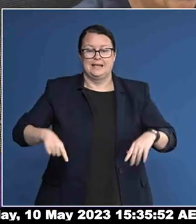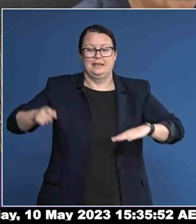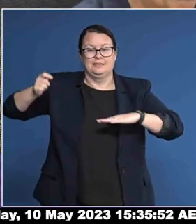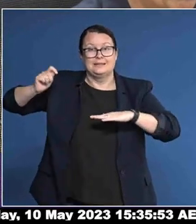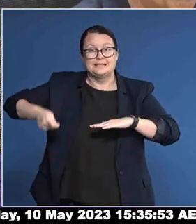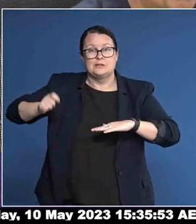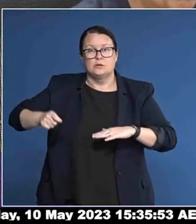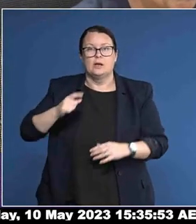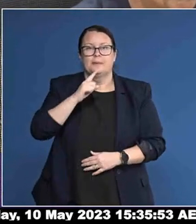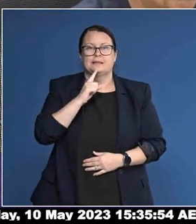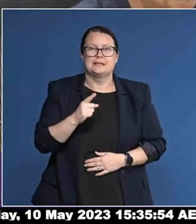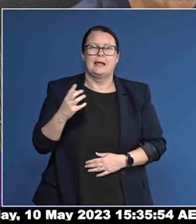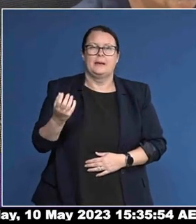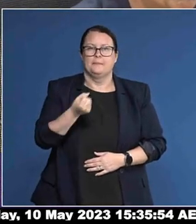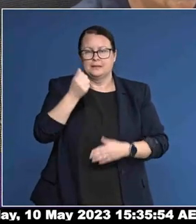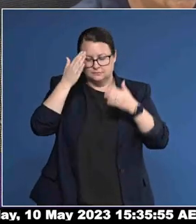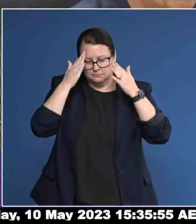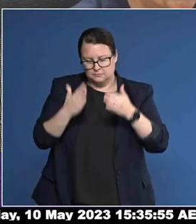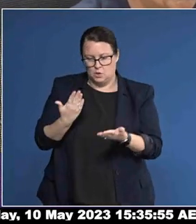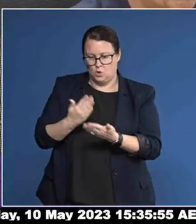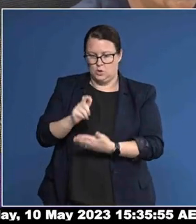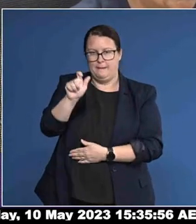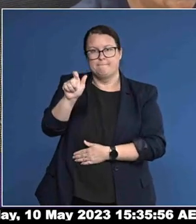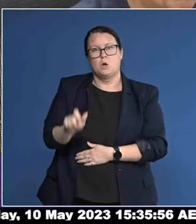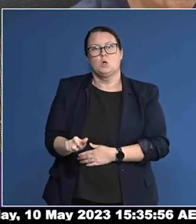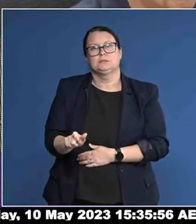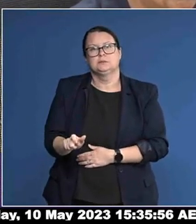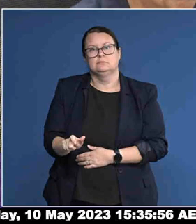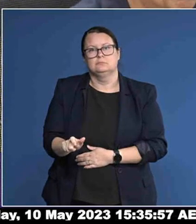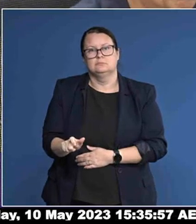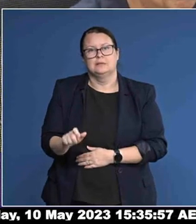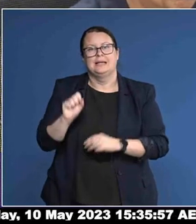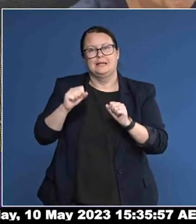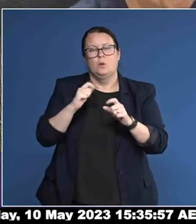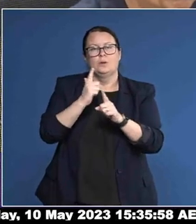remain person-centred and that while we talk a lot about Kaleb and Jonathon, we have to